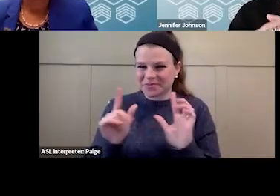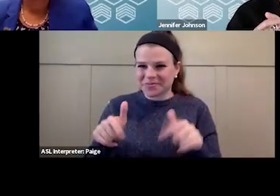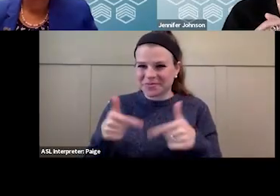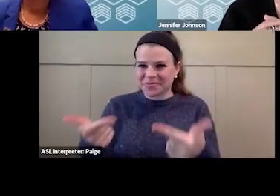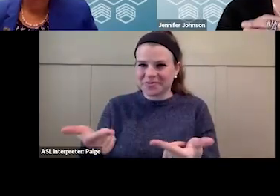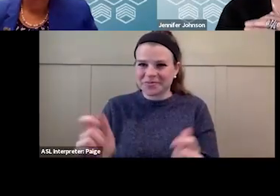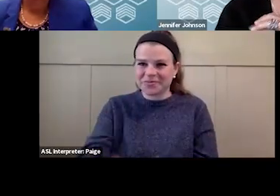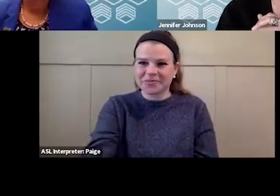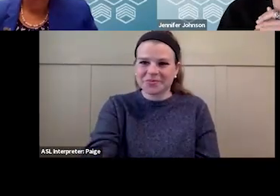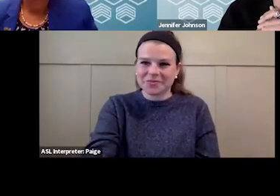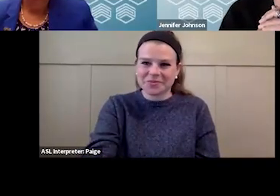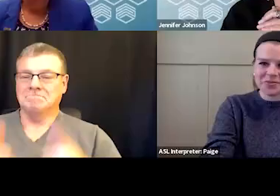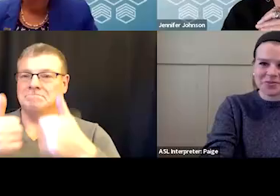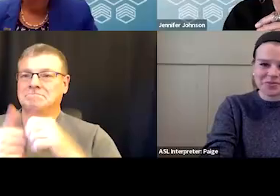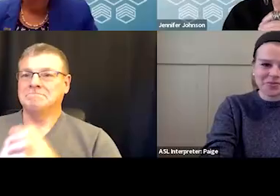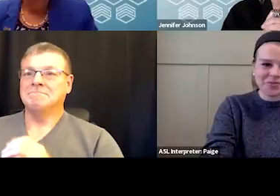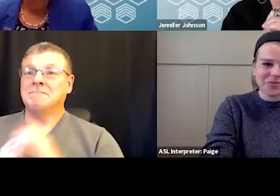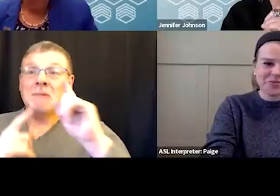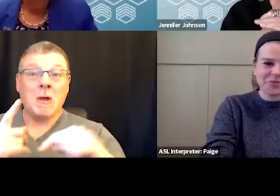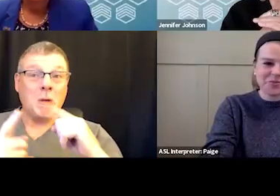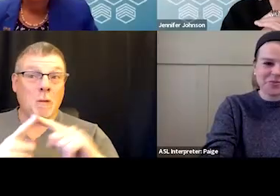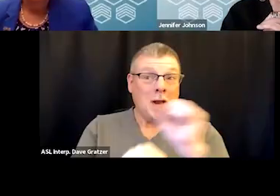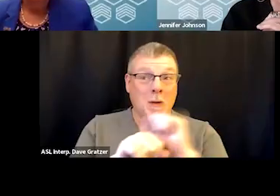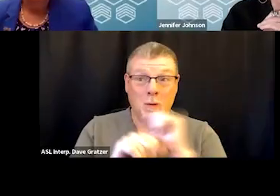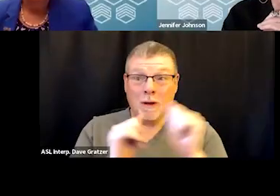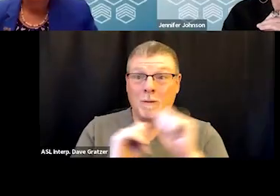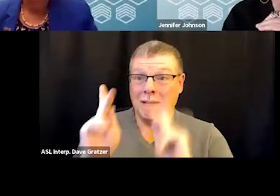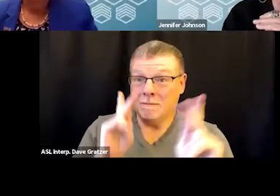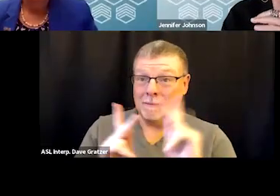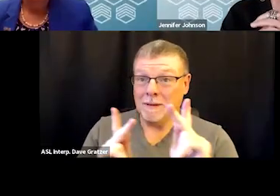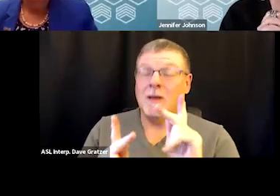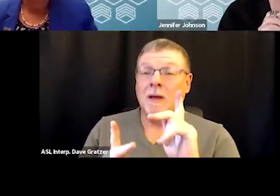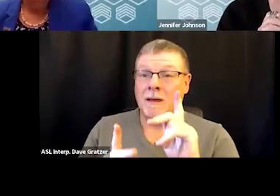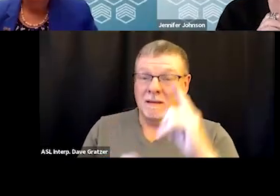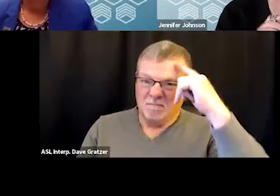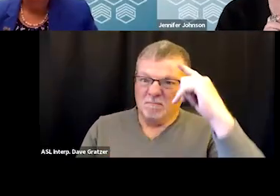Um, when we're working with people with mental health issues, I think that